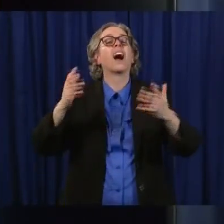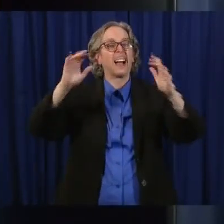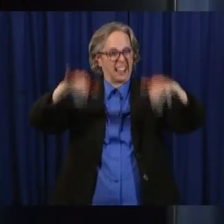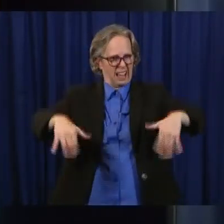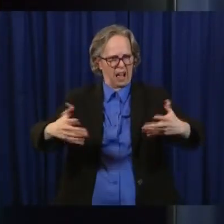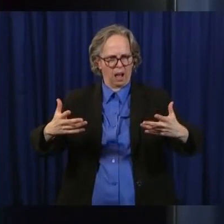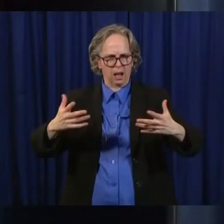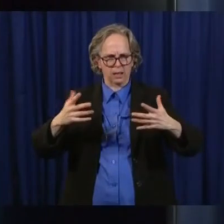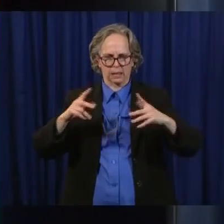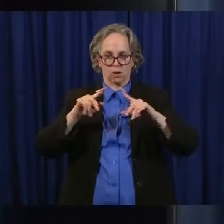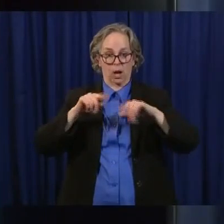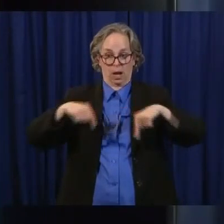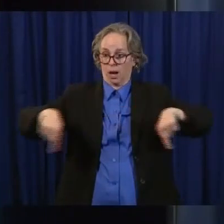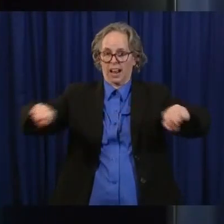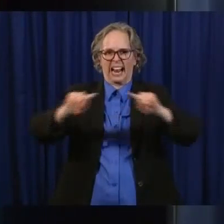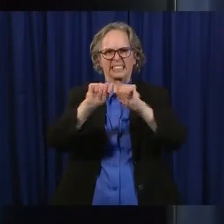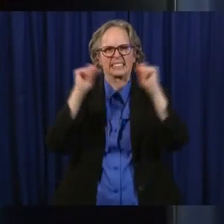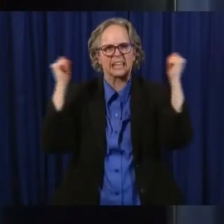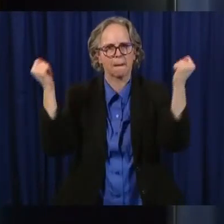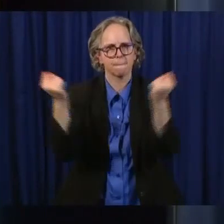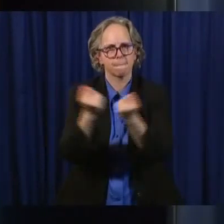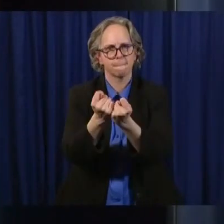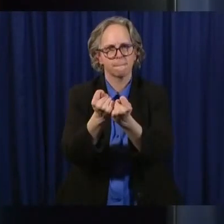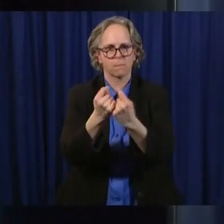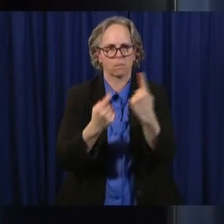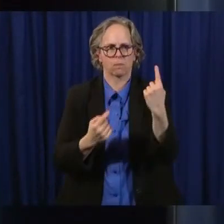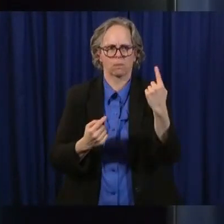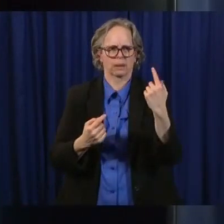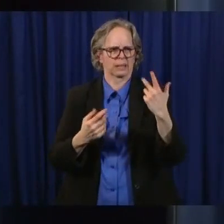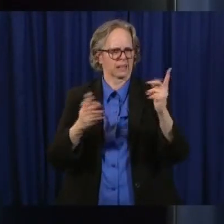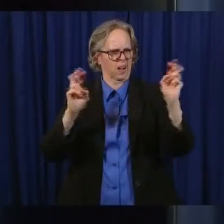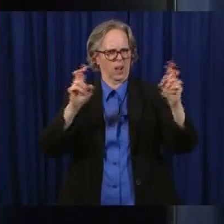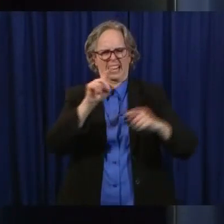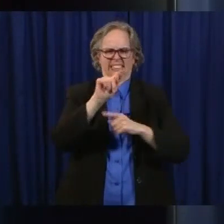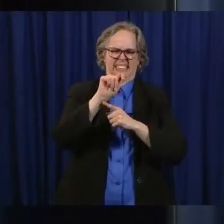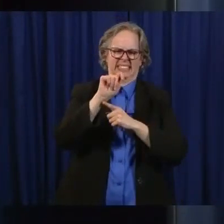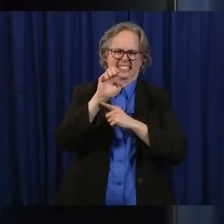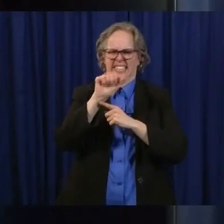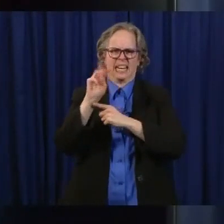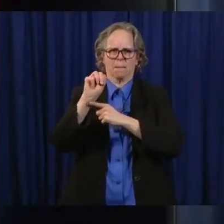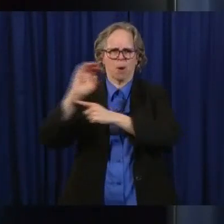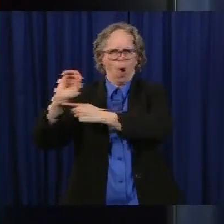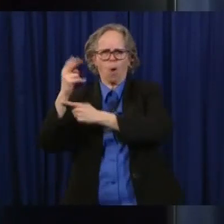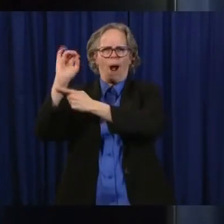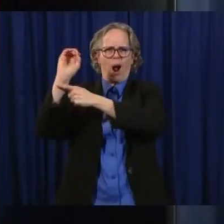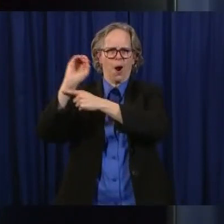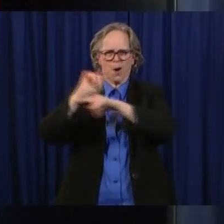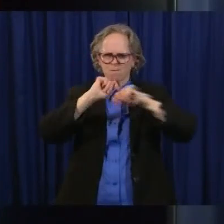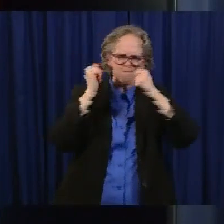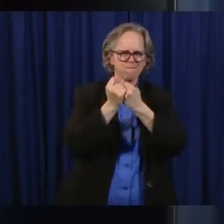BUSINESS OWNERS AND CUSTOMERS AT THE SAME TIME. SO, IT'S REALLY AN IDEA OF, THIS IS A TEAM EFFORT.